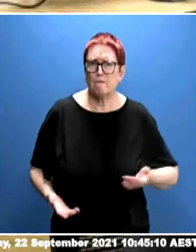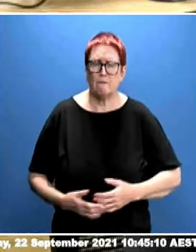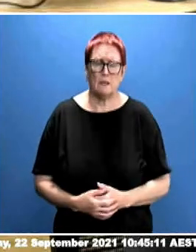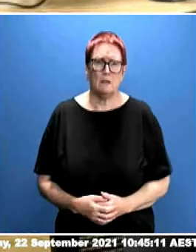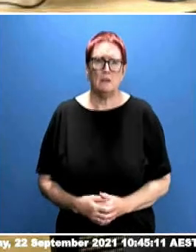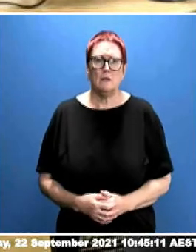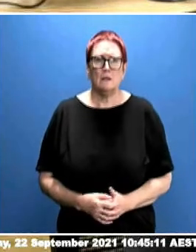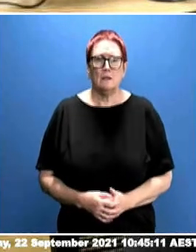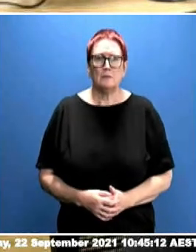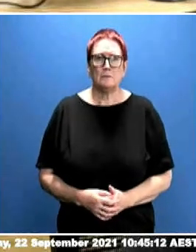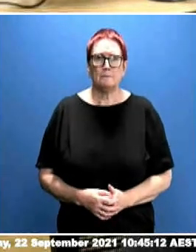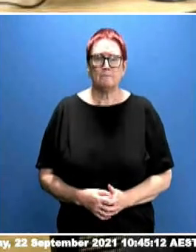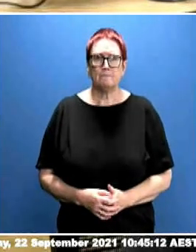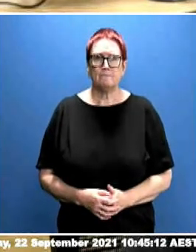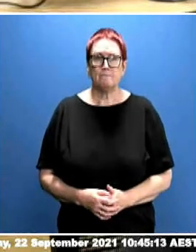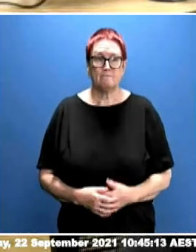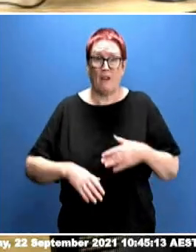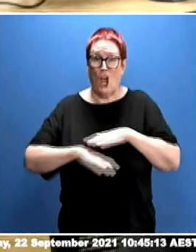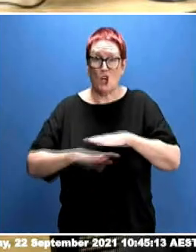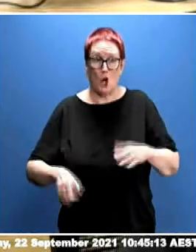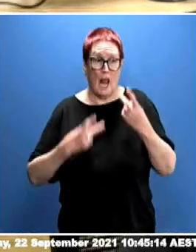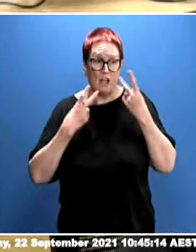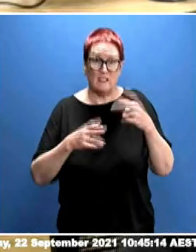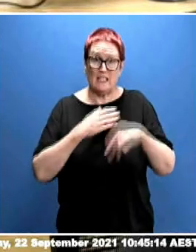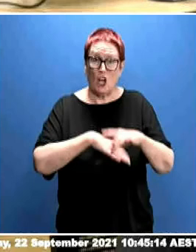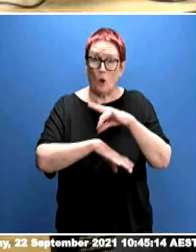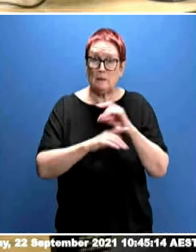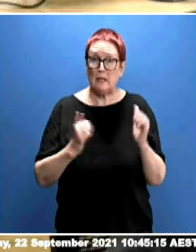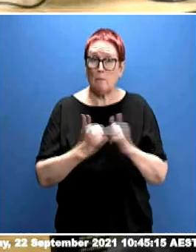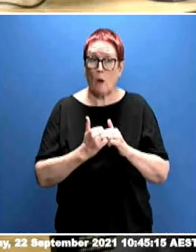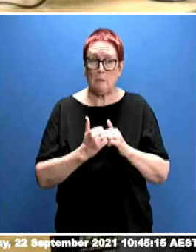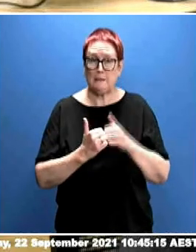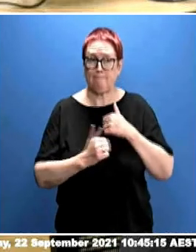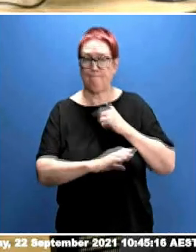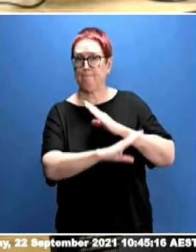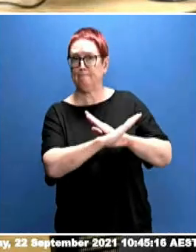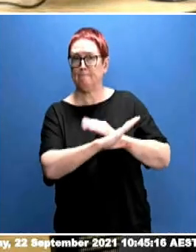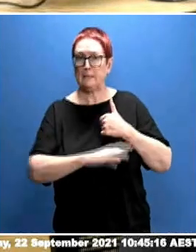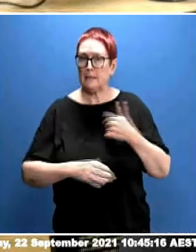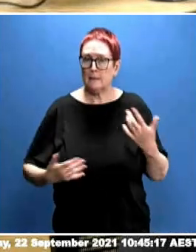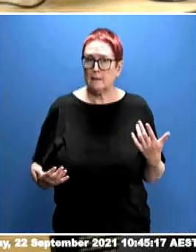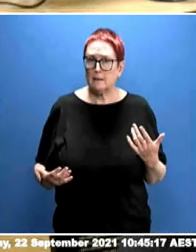And also, I was unable to go to hospital appointments, so that really makes it